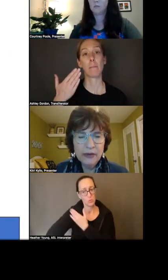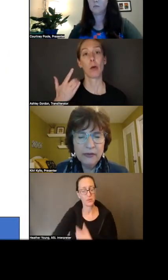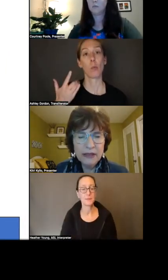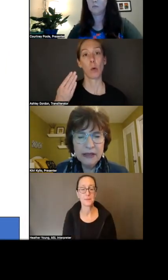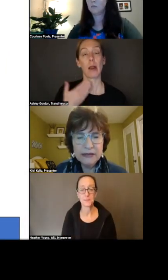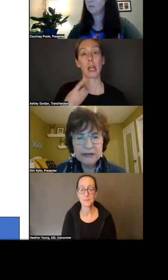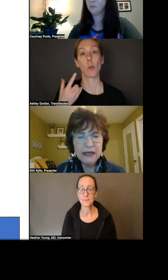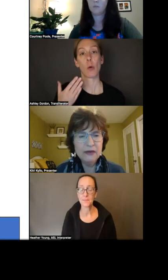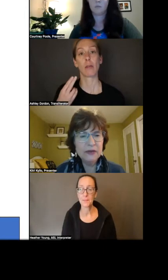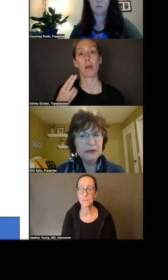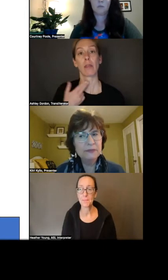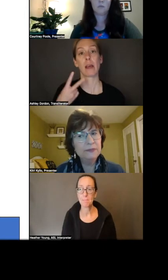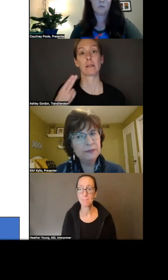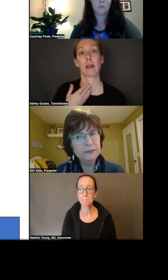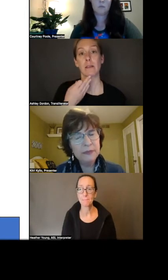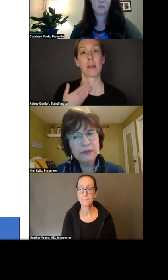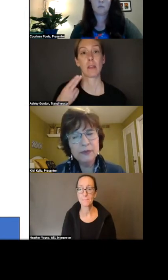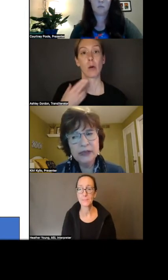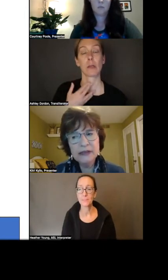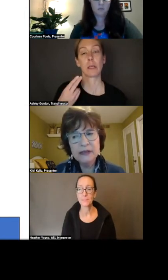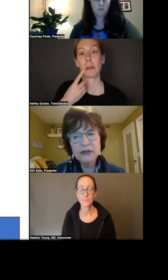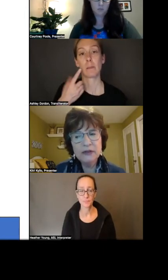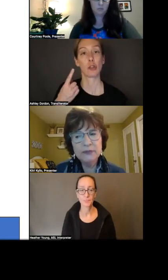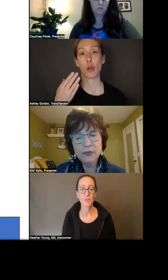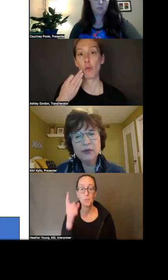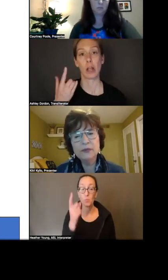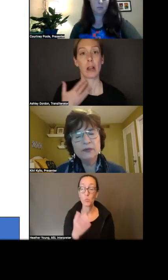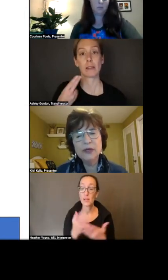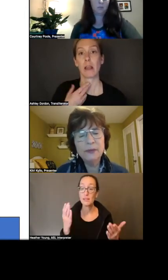One of the things I say, though, is people don't realize that, before you come